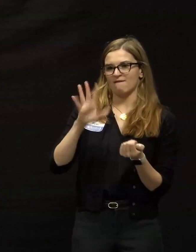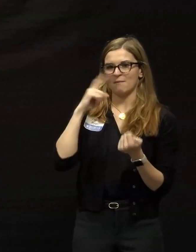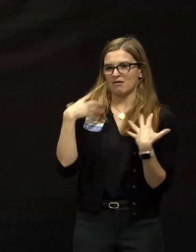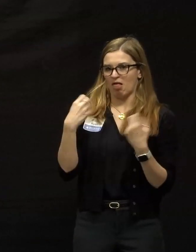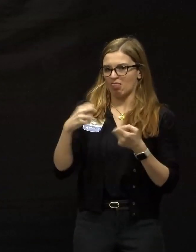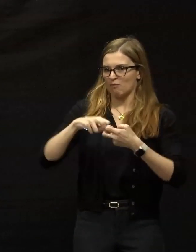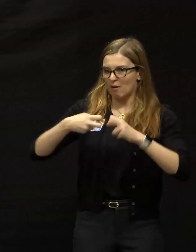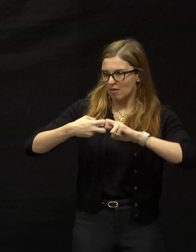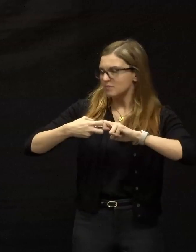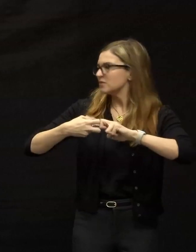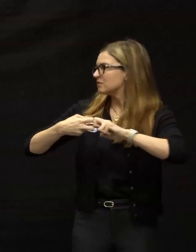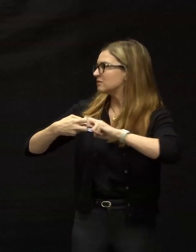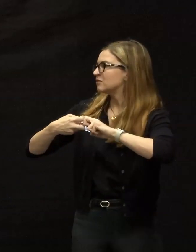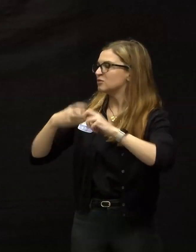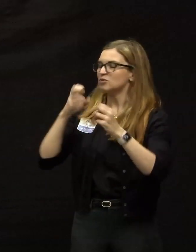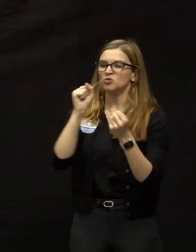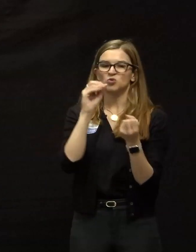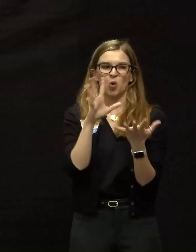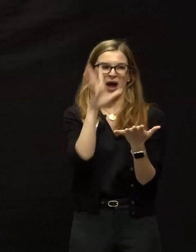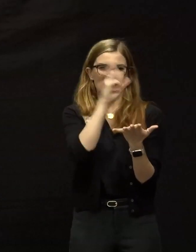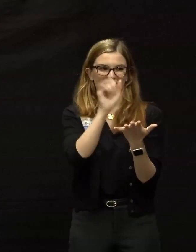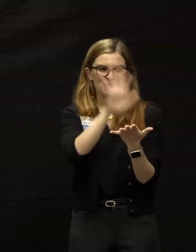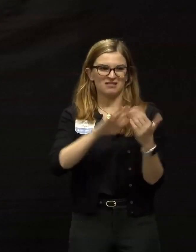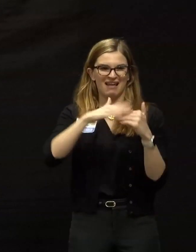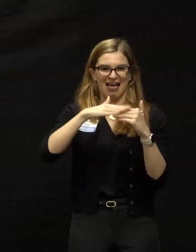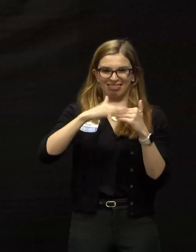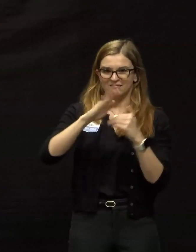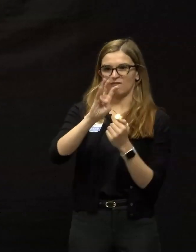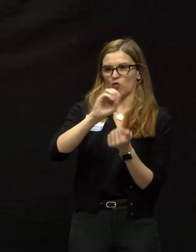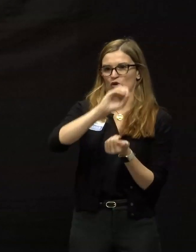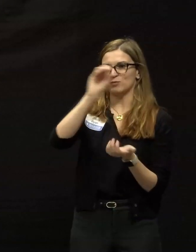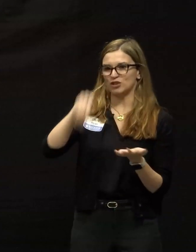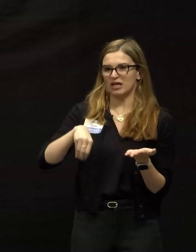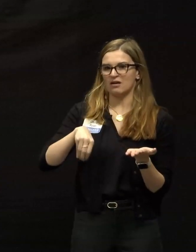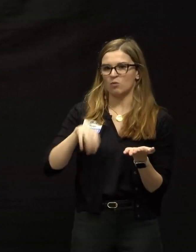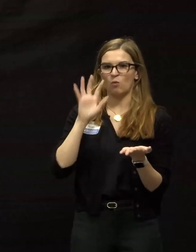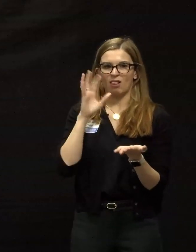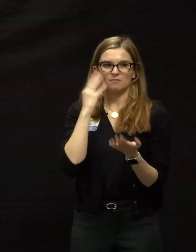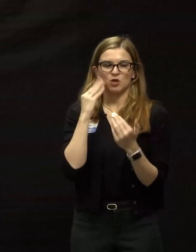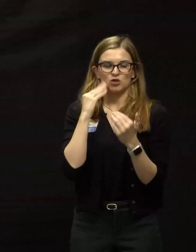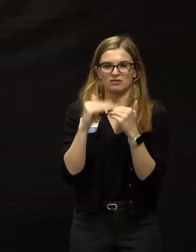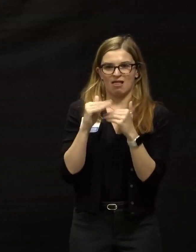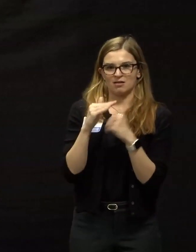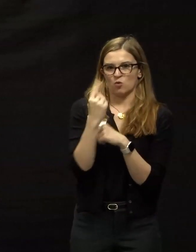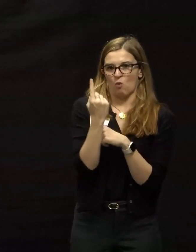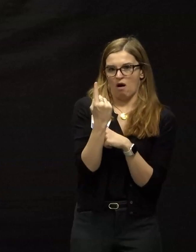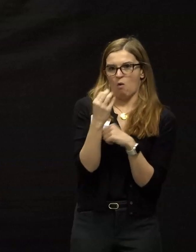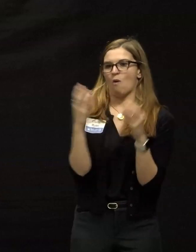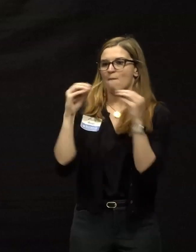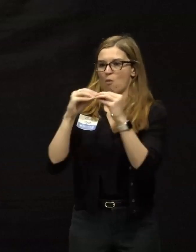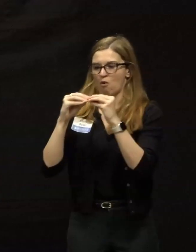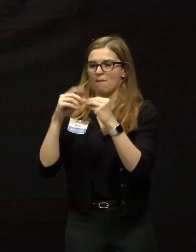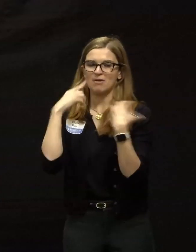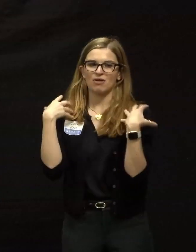a higher rate of mental health issues. So the estimate to be at least 50% more,